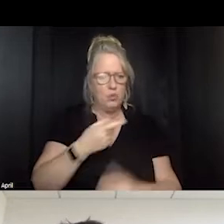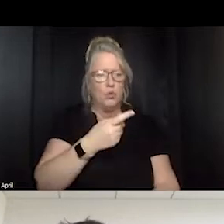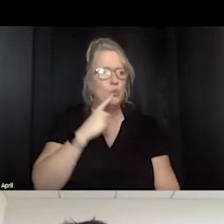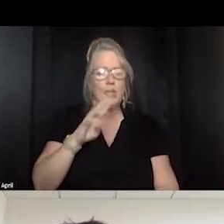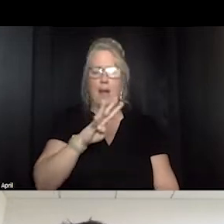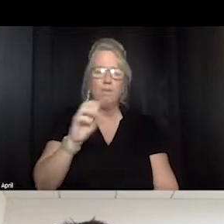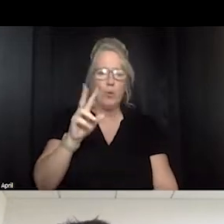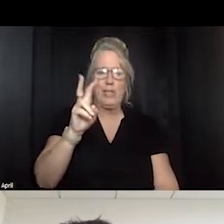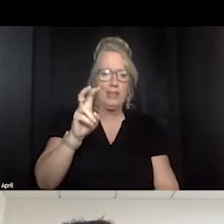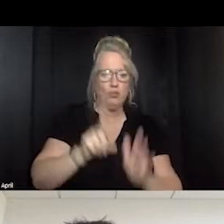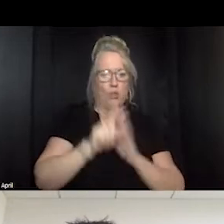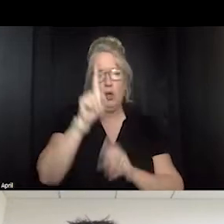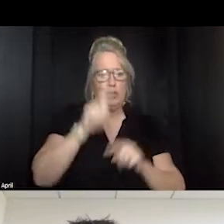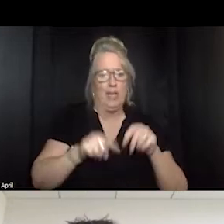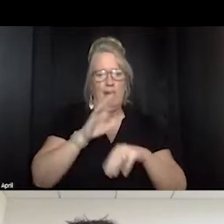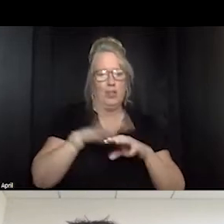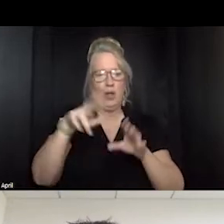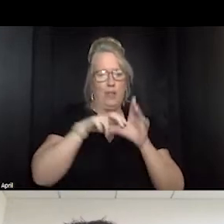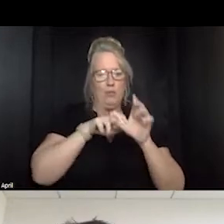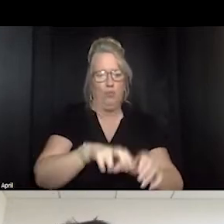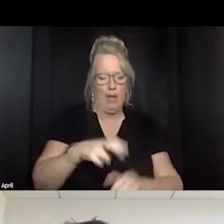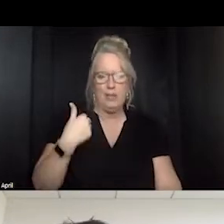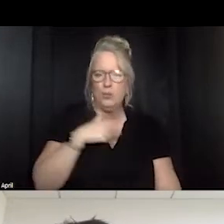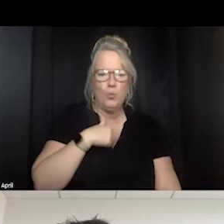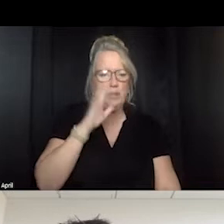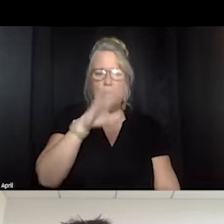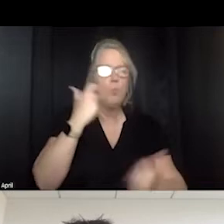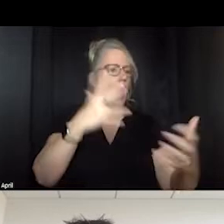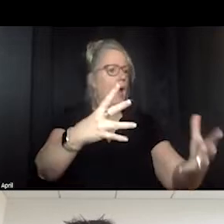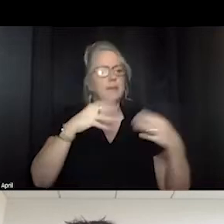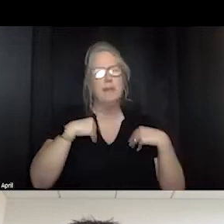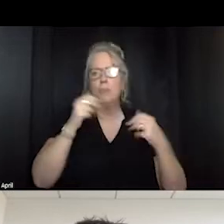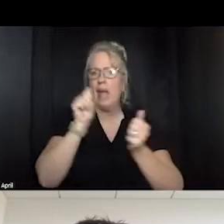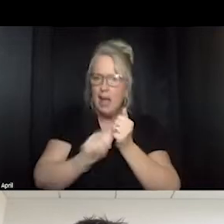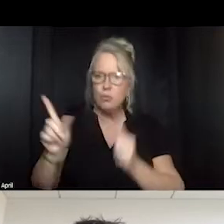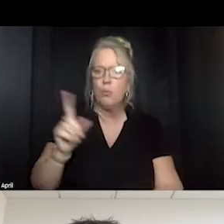CAN'T GET ON THIS RIDE. SO WE SAID WE WILL TAKE AVENUE BODY. SINCE THAT TIME I WILL TELL YOU,